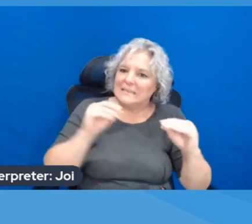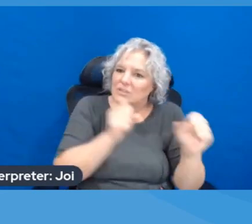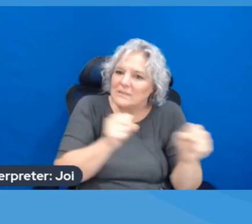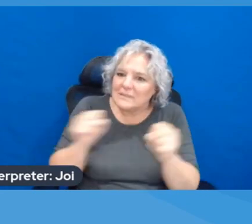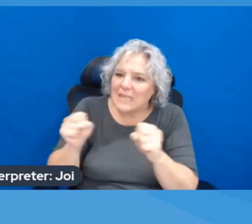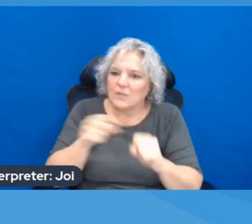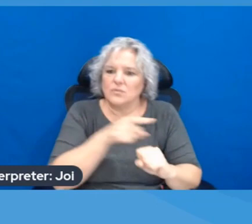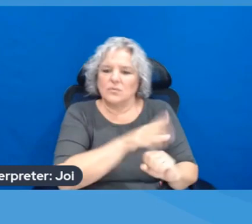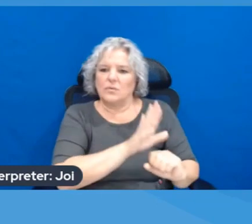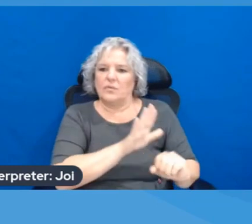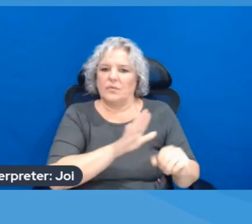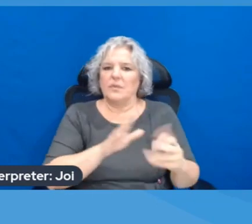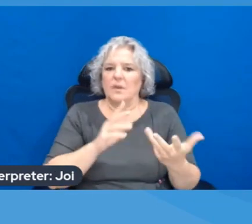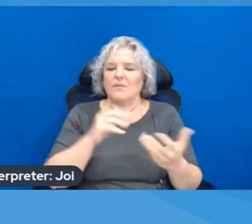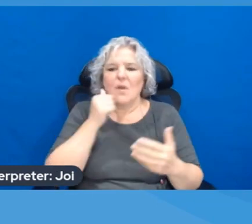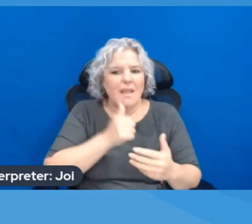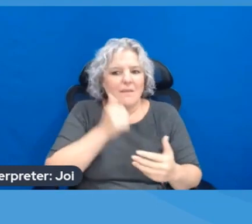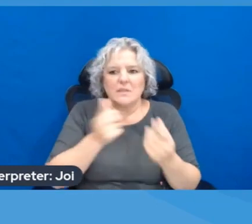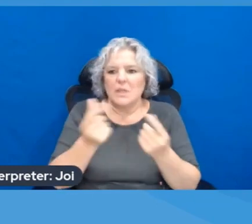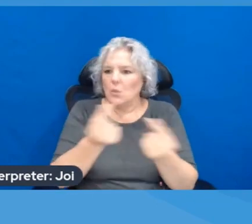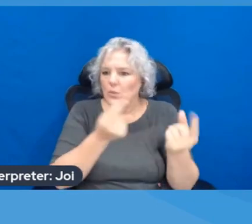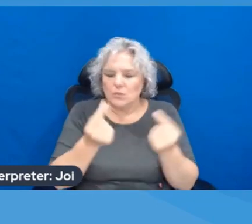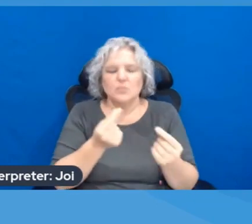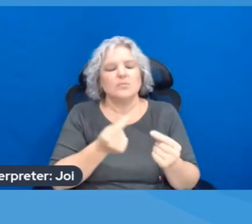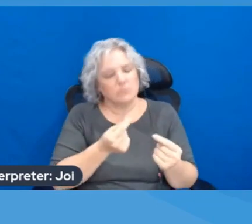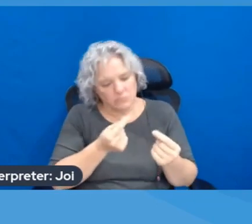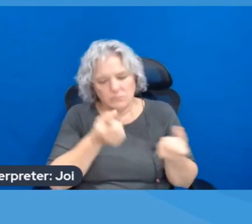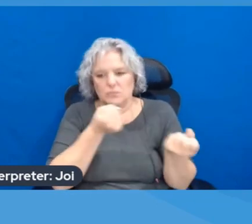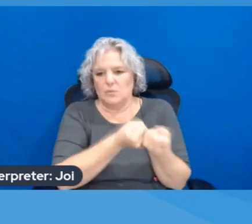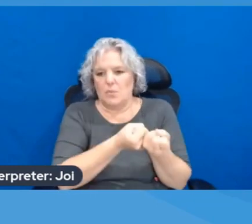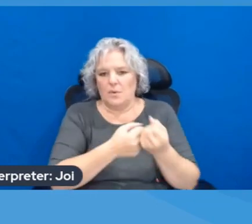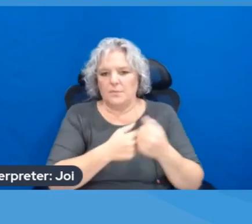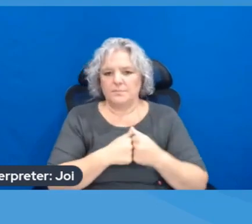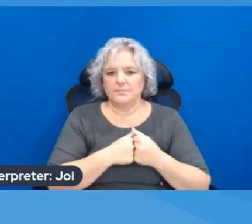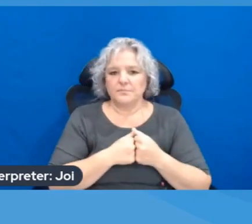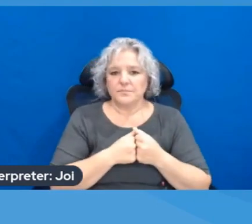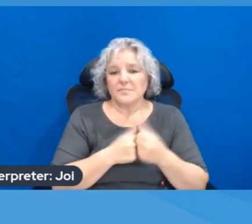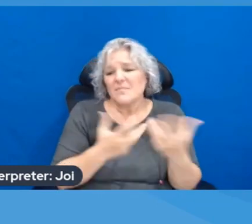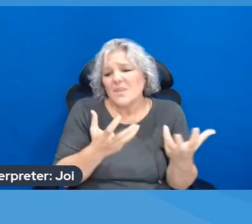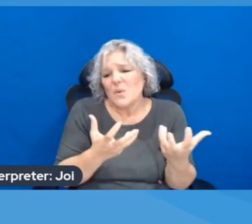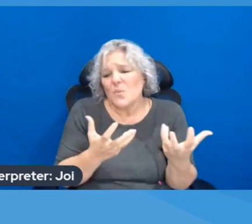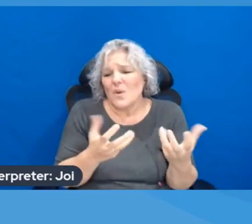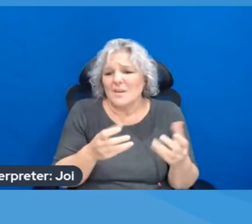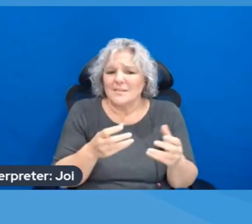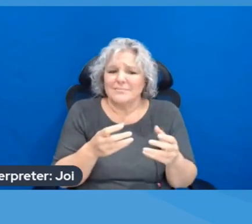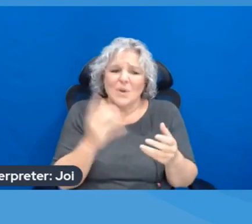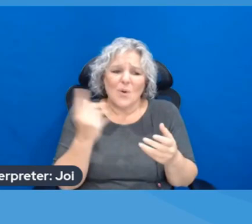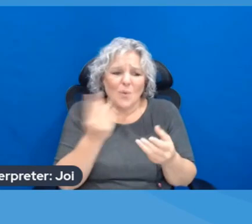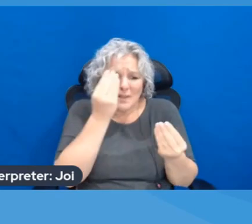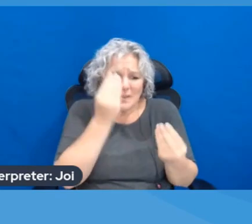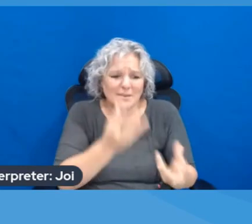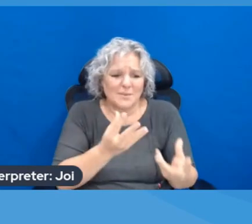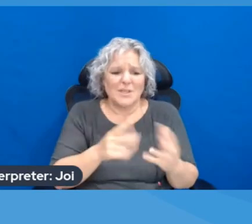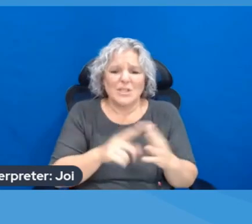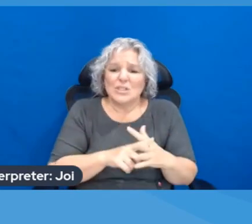in everyday routines and activities. And to know that always to start where the child is